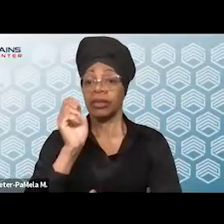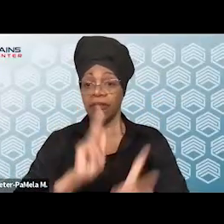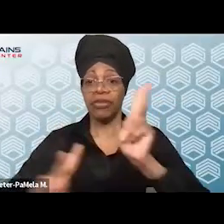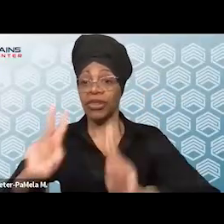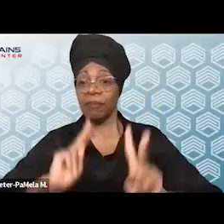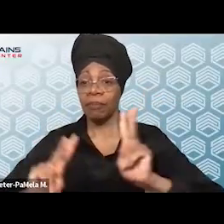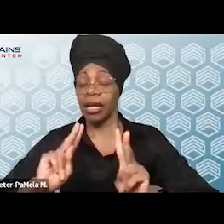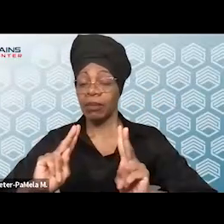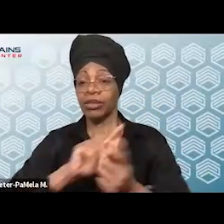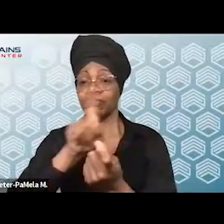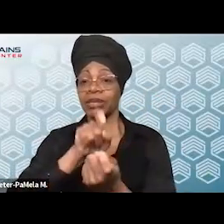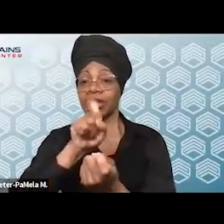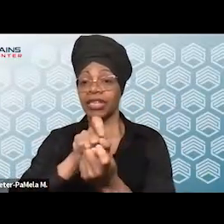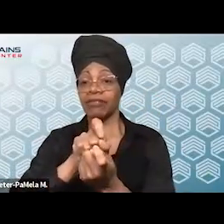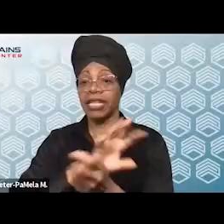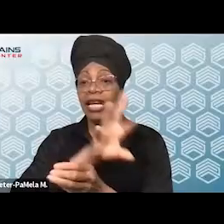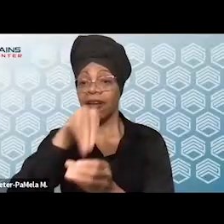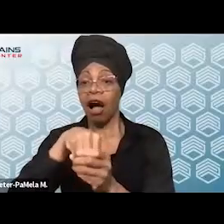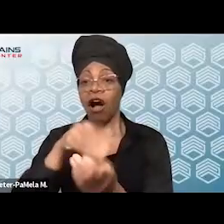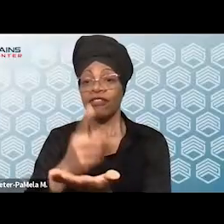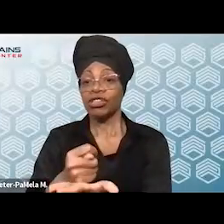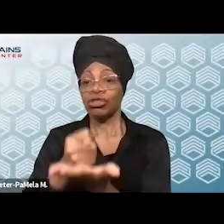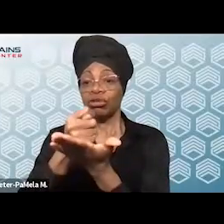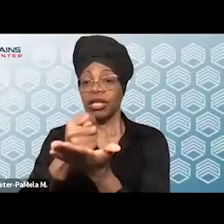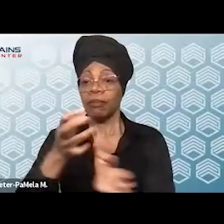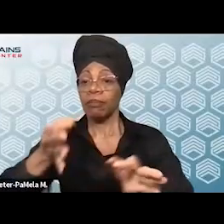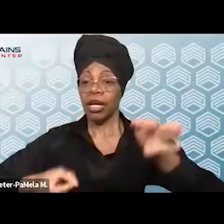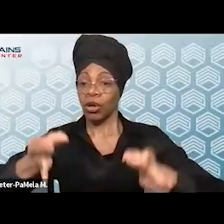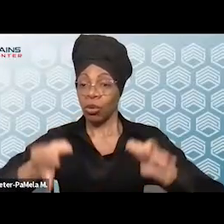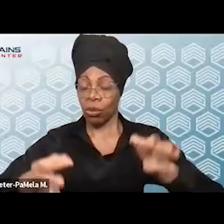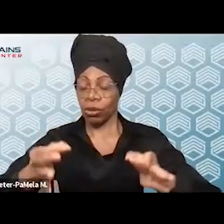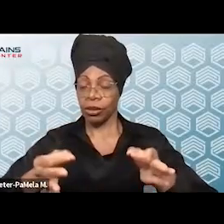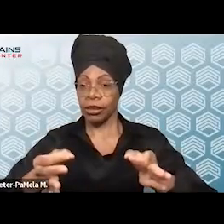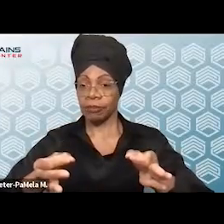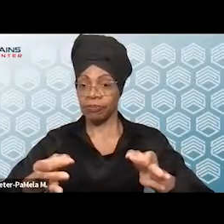and particular in treatment courts, because the vast majority of them